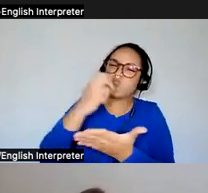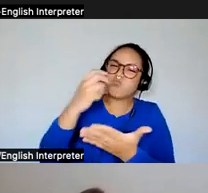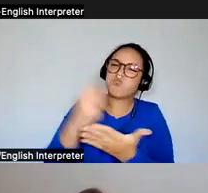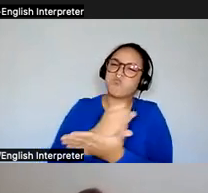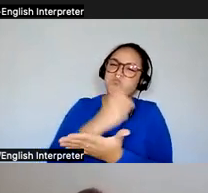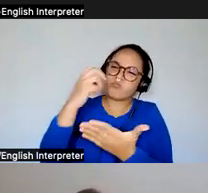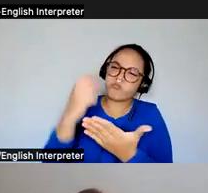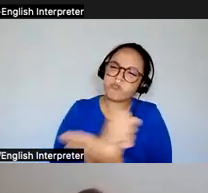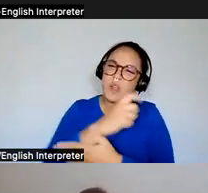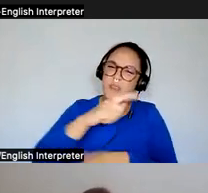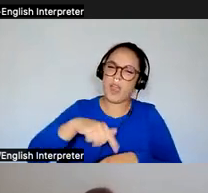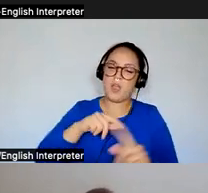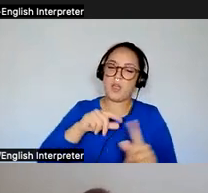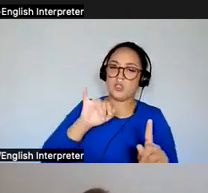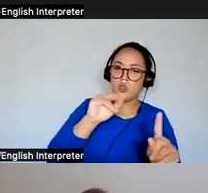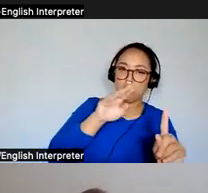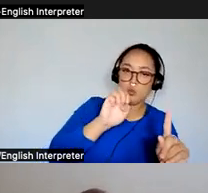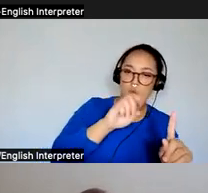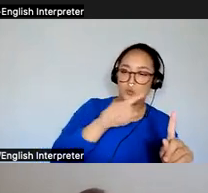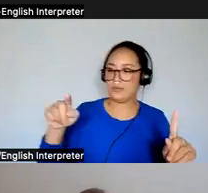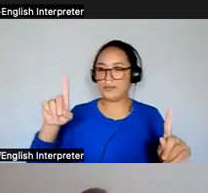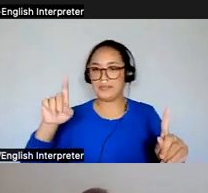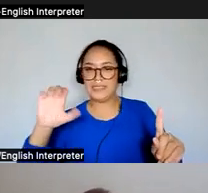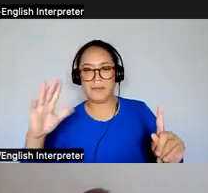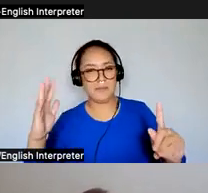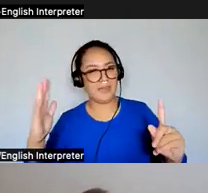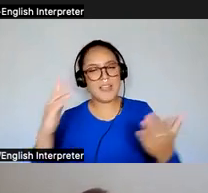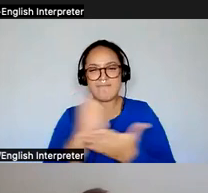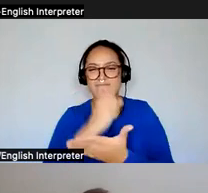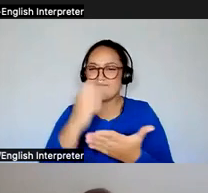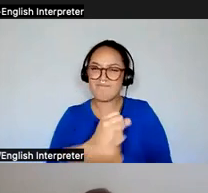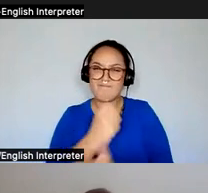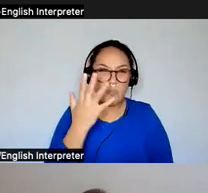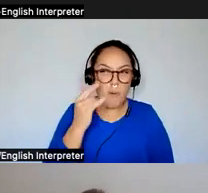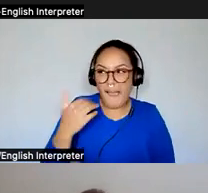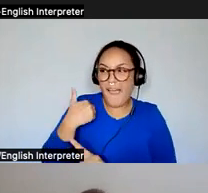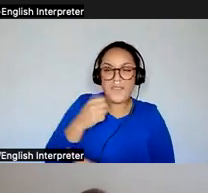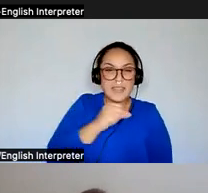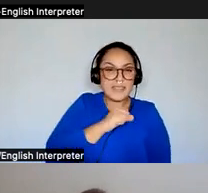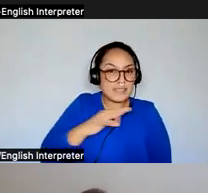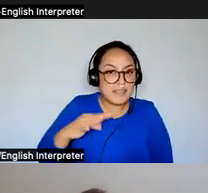when Arts in the Parks team have the volunteers and have staff capacity and this is where